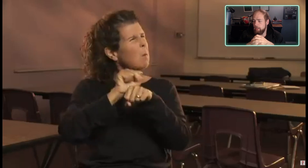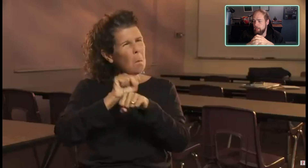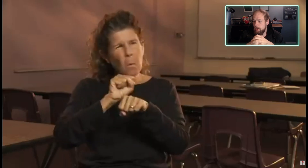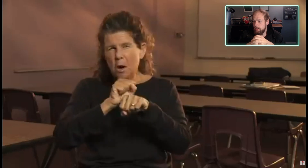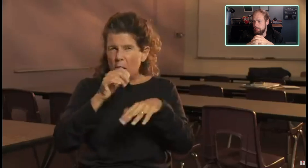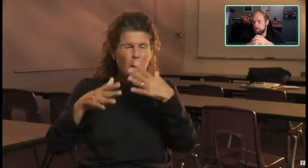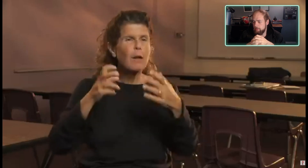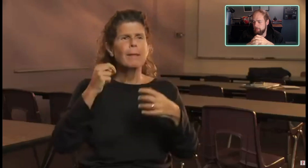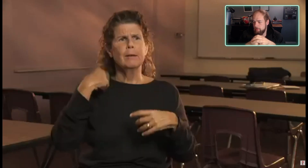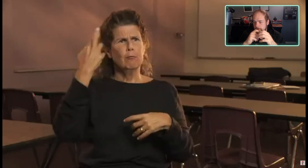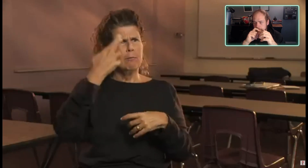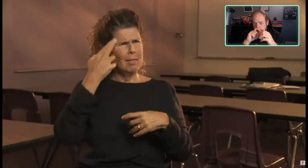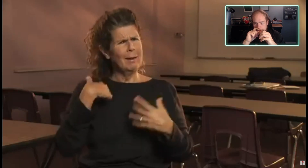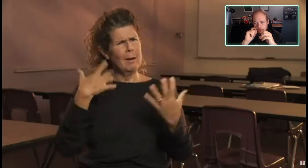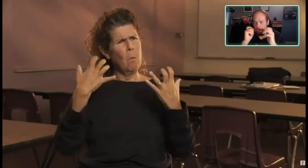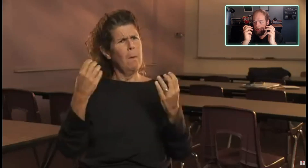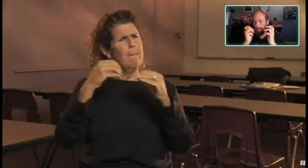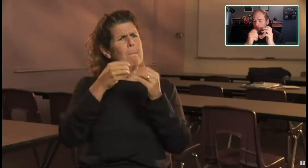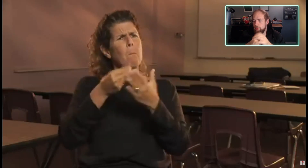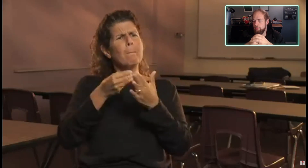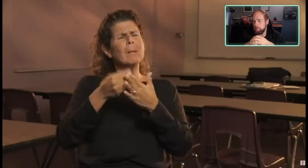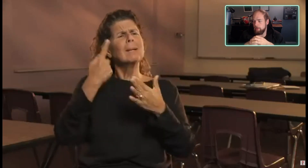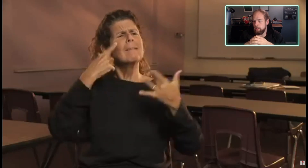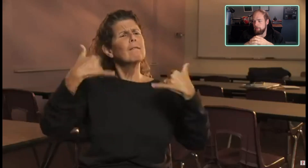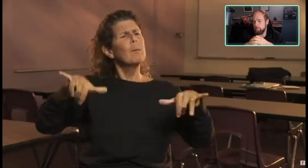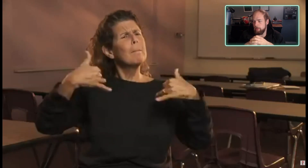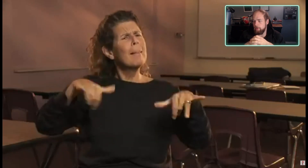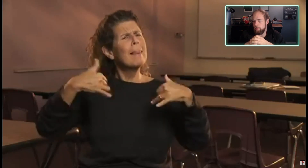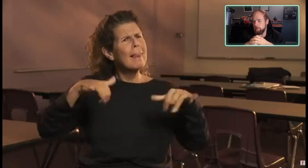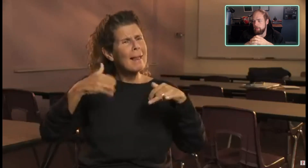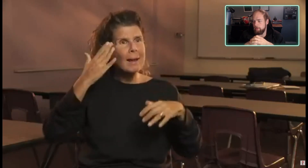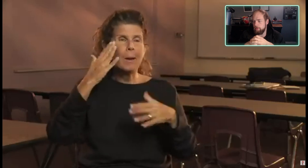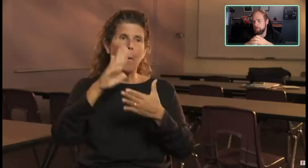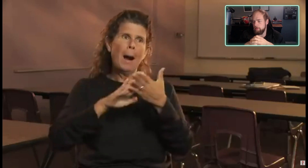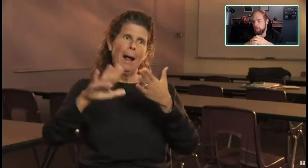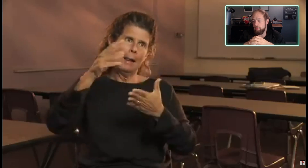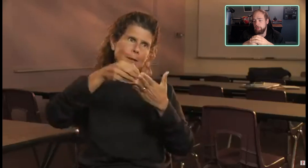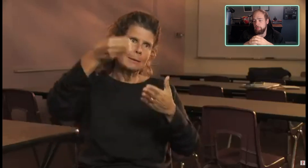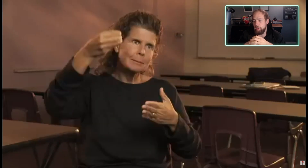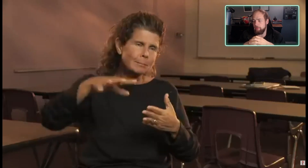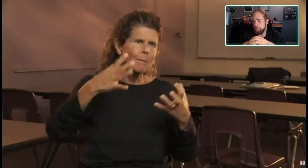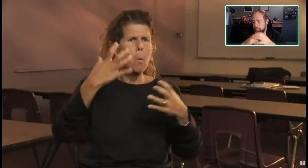gadet wasn't sure what I wanted to do for work I know I wanted to have more money for